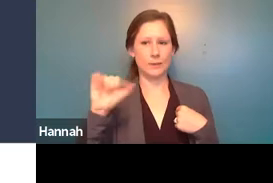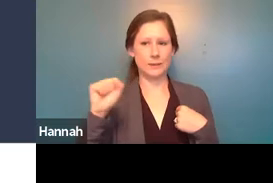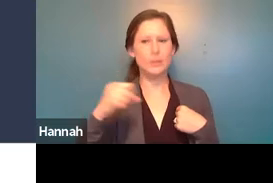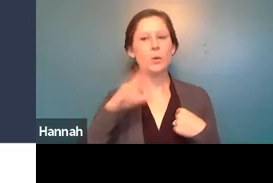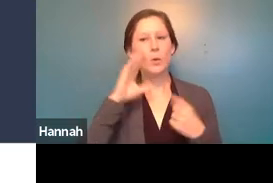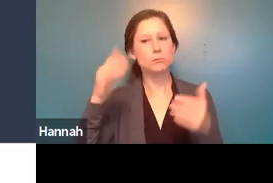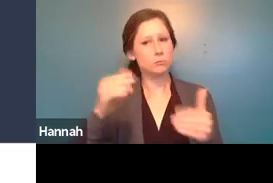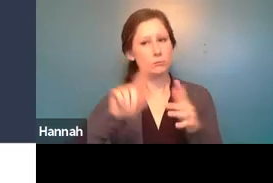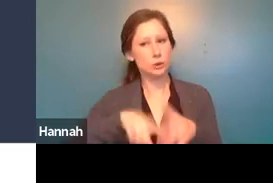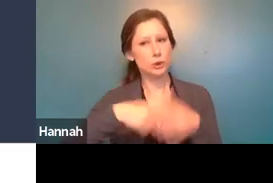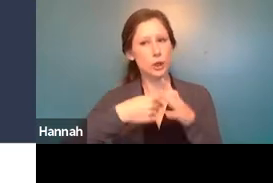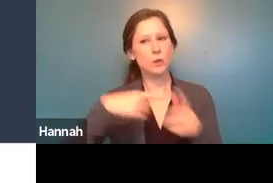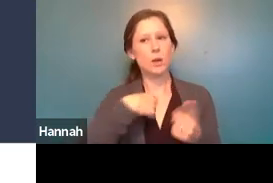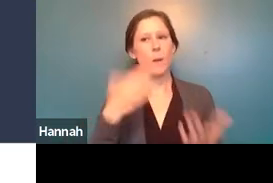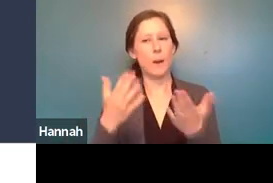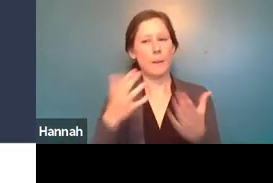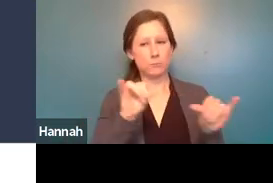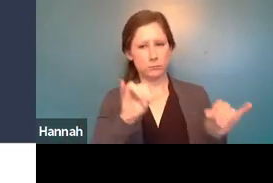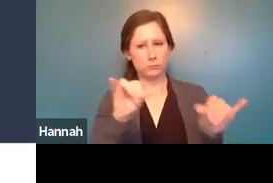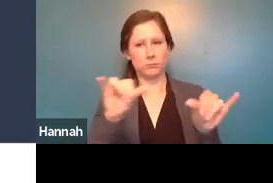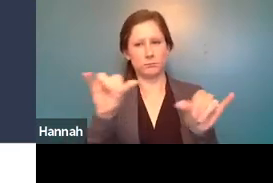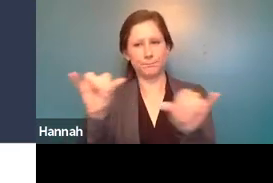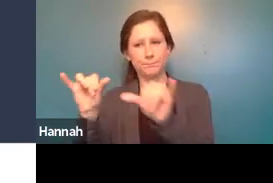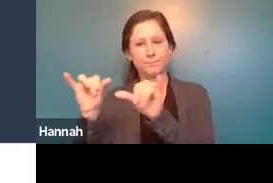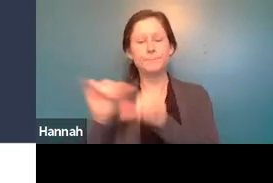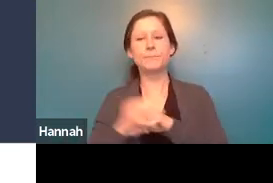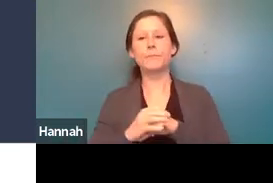like everybody else in that we're just pedaling as fast as